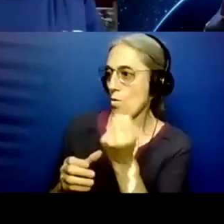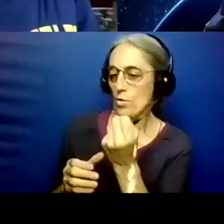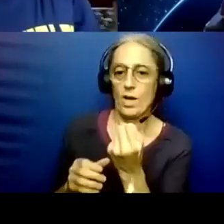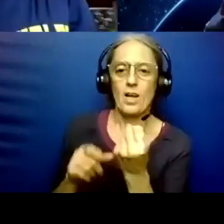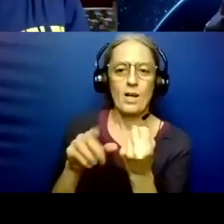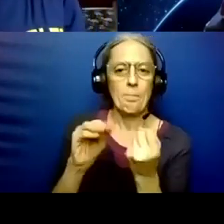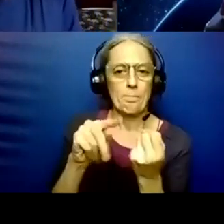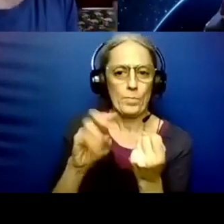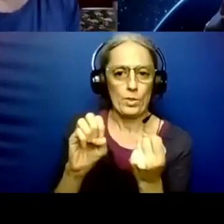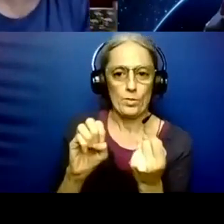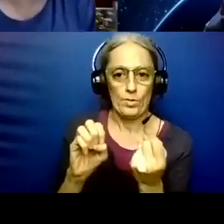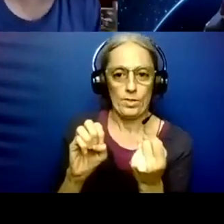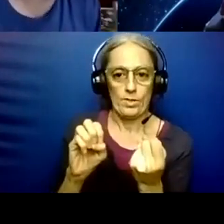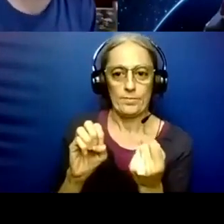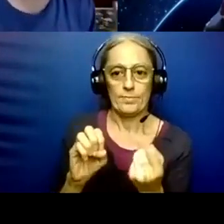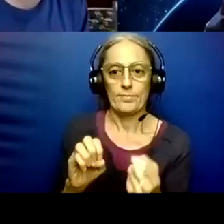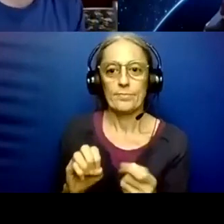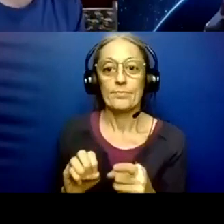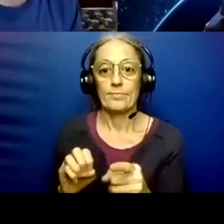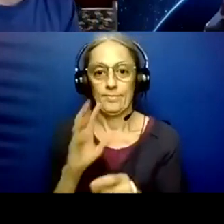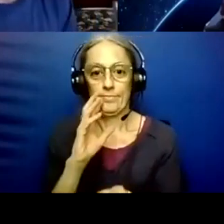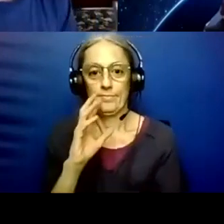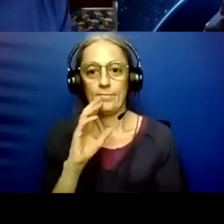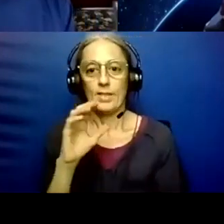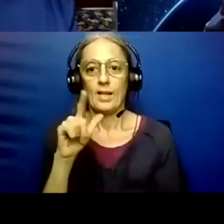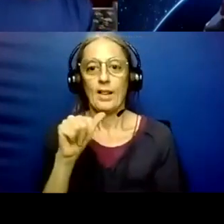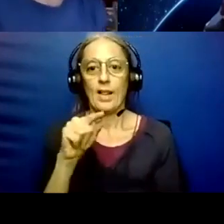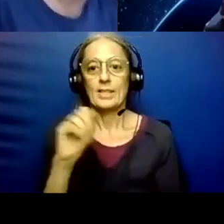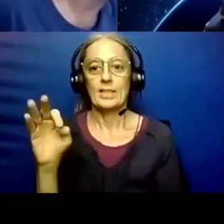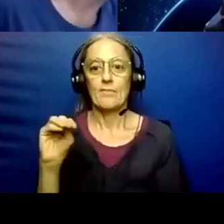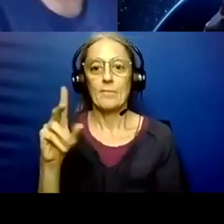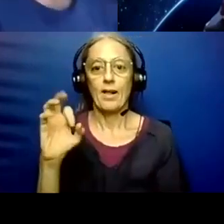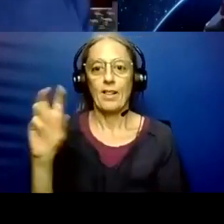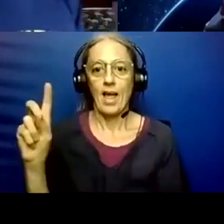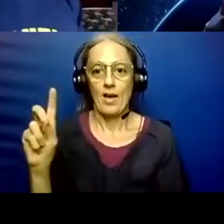I am Lateef McLeod. For a short description of myself,